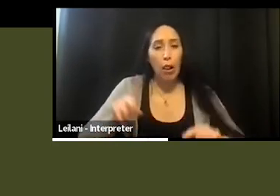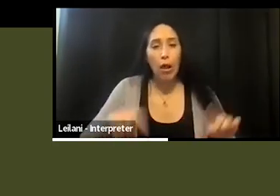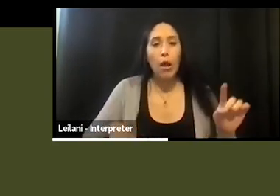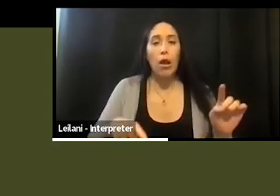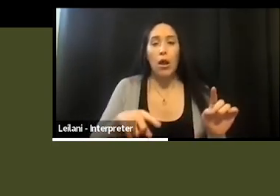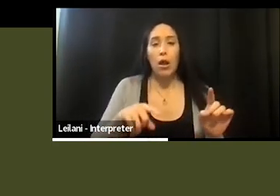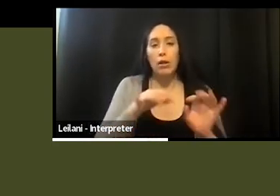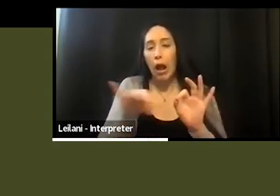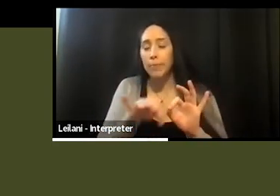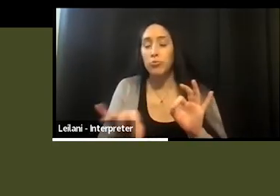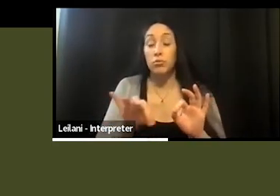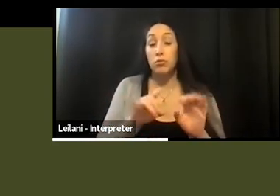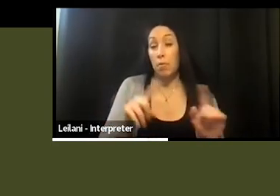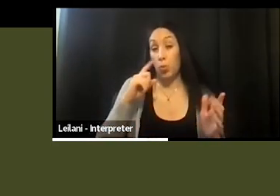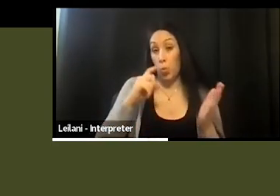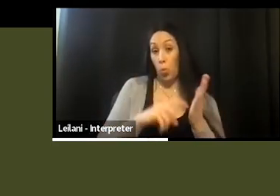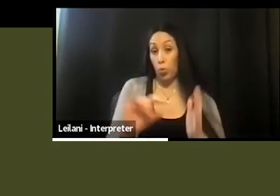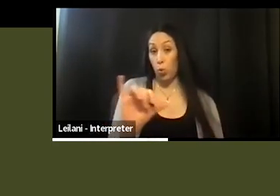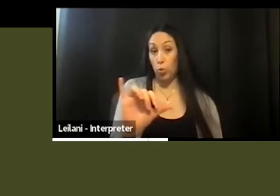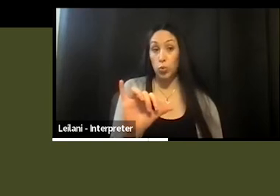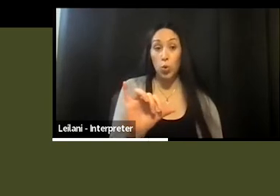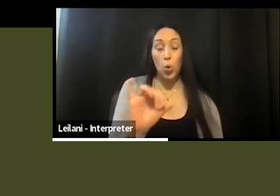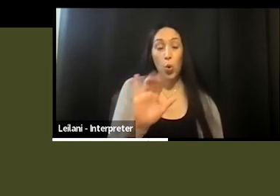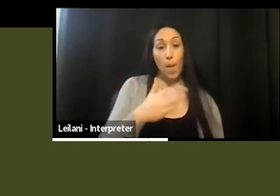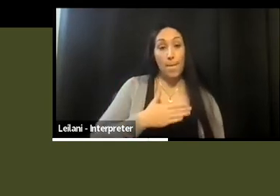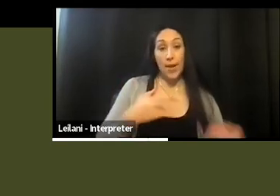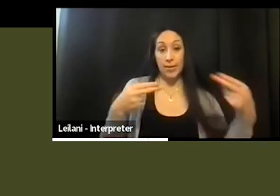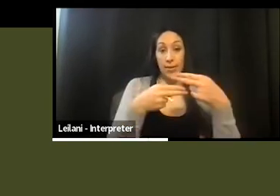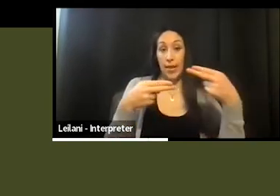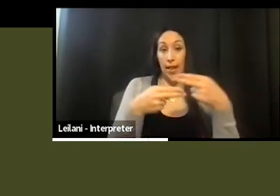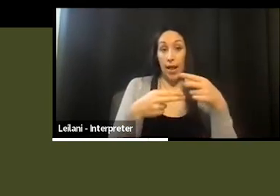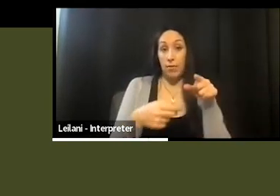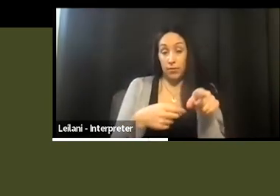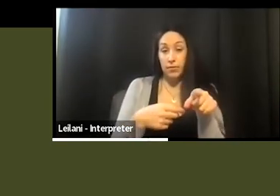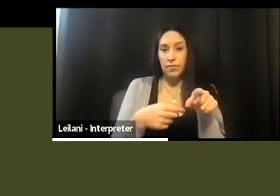But I also want you to notice that, on my slides, you're gonna see that the top right hand part of the slide